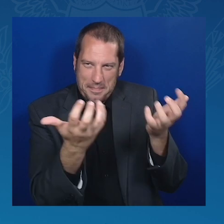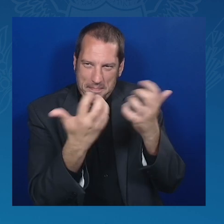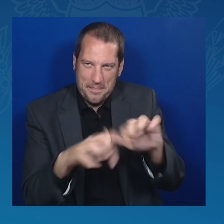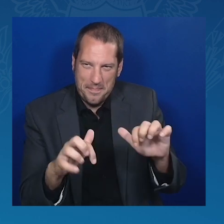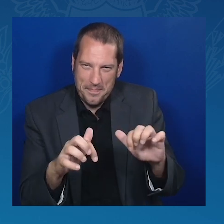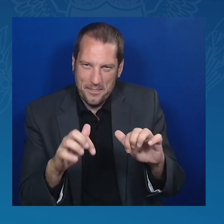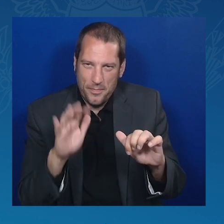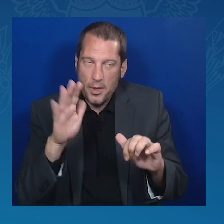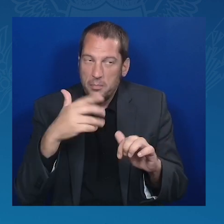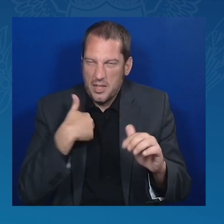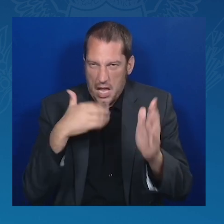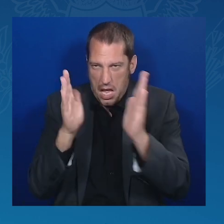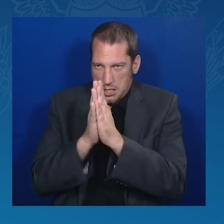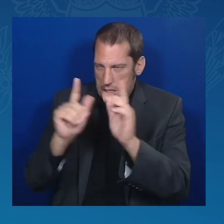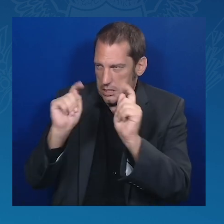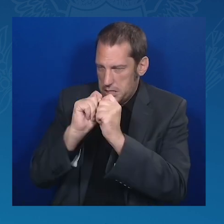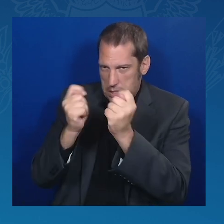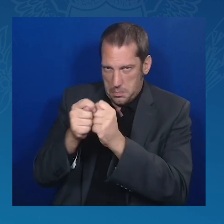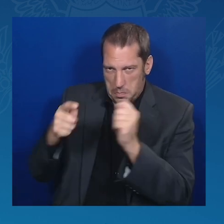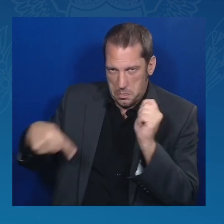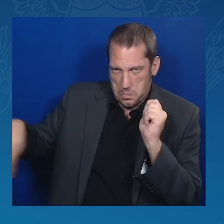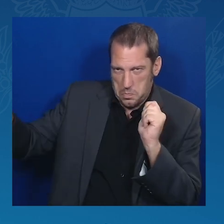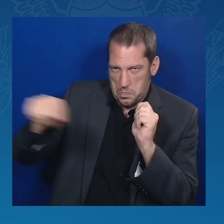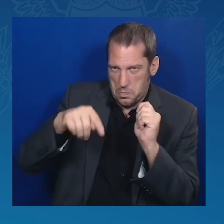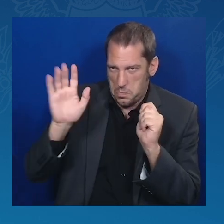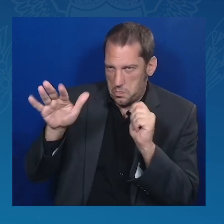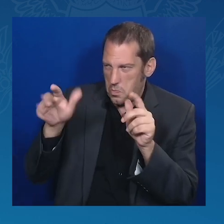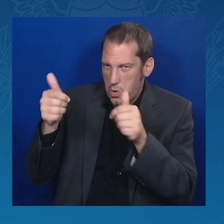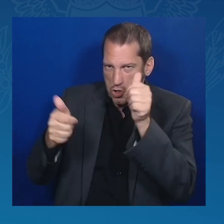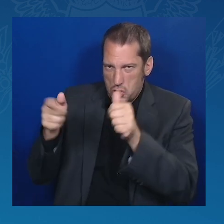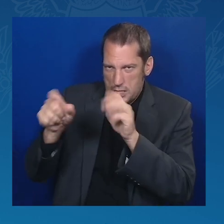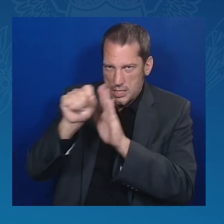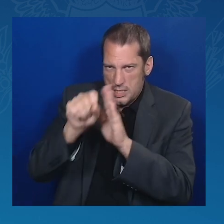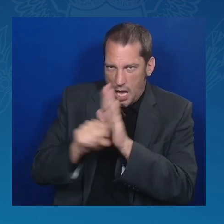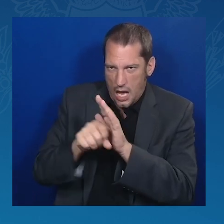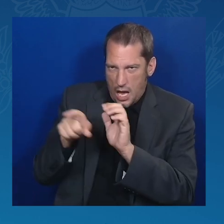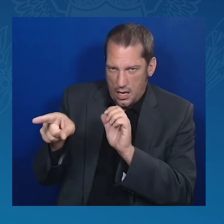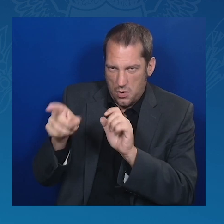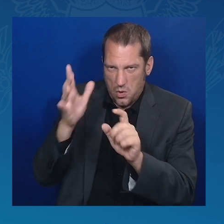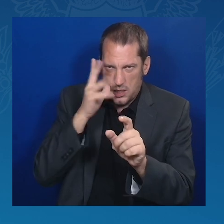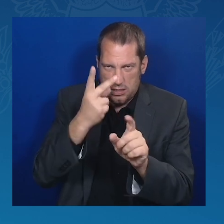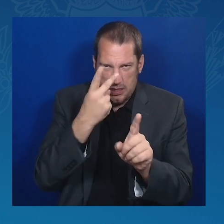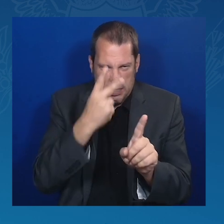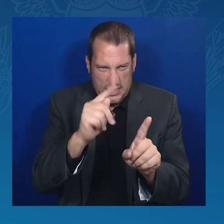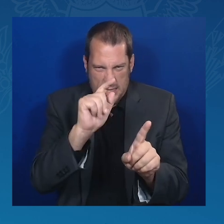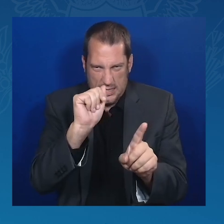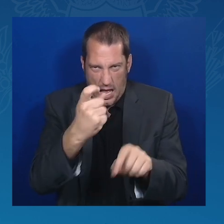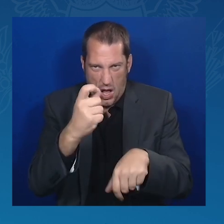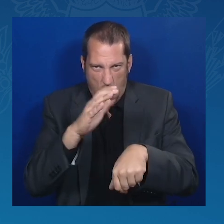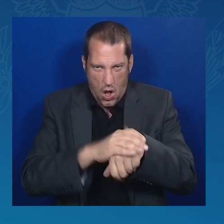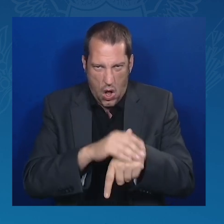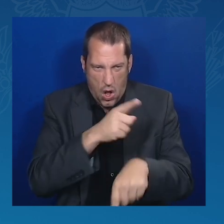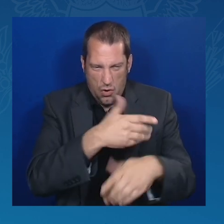we're seeing attacks on reproductive freedom, which states we're seeing a tax on access to the ballot,